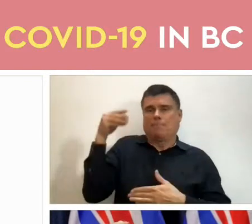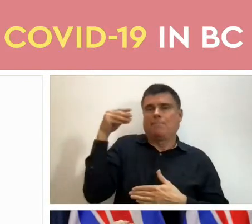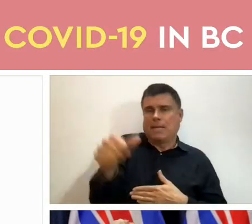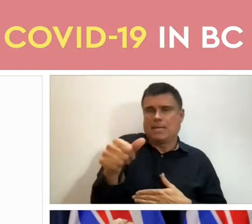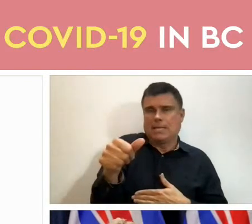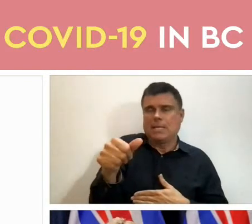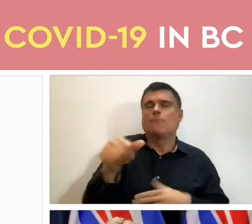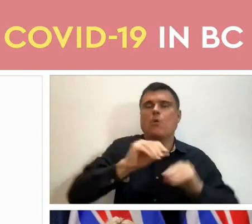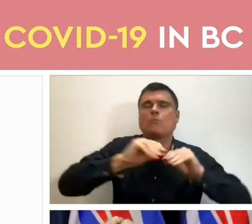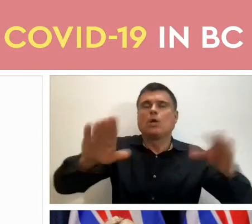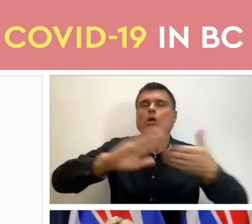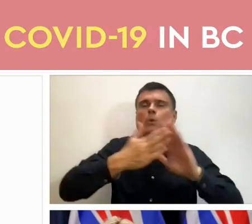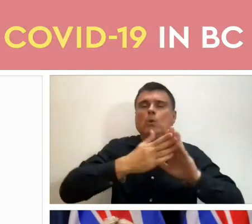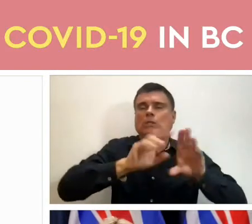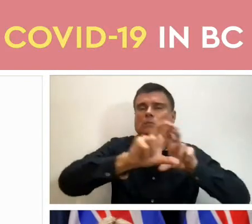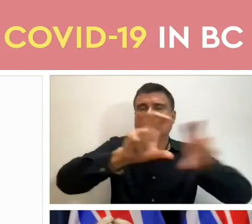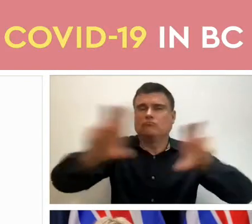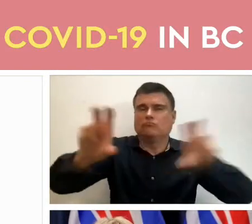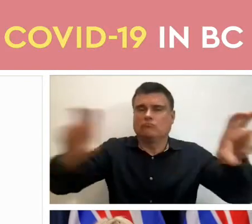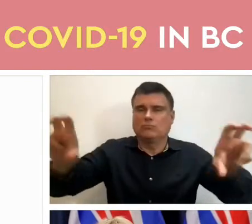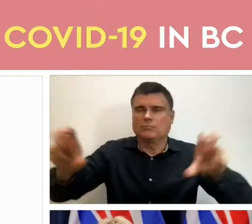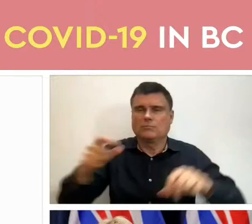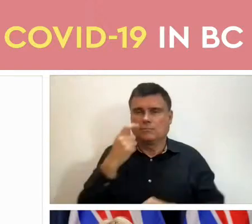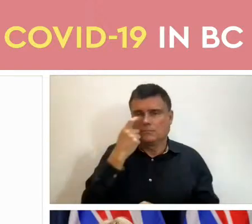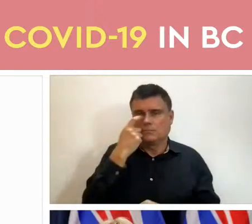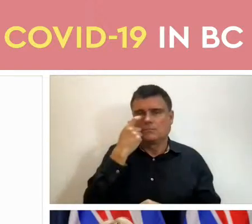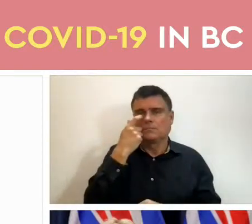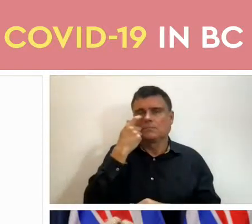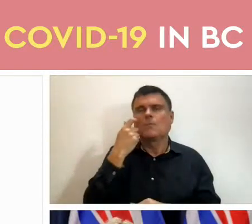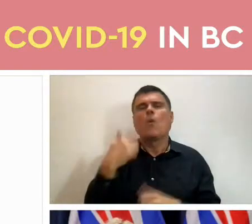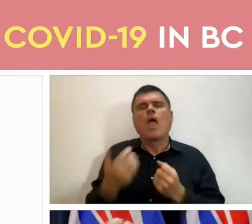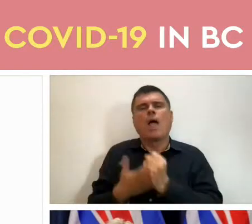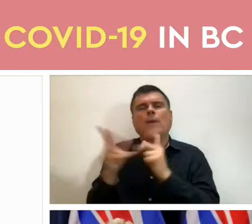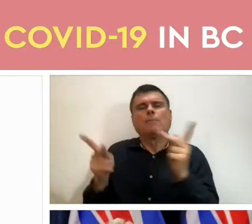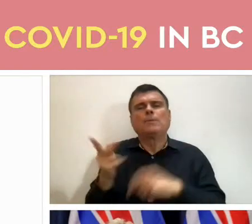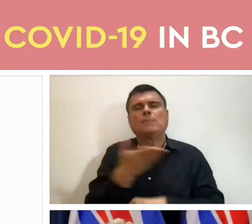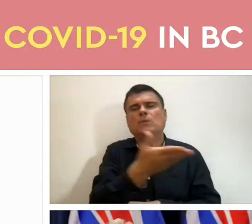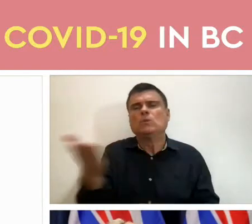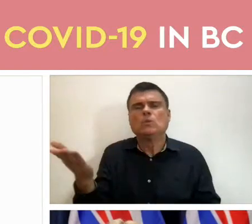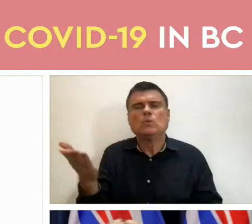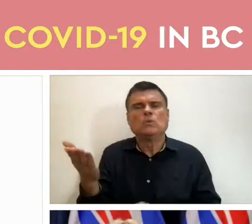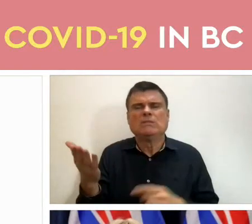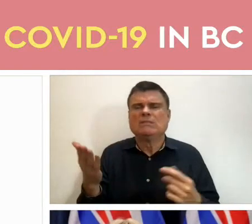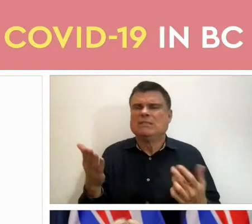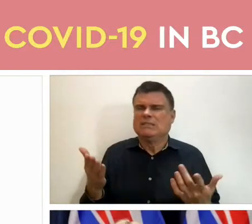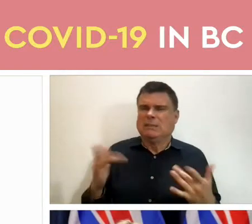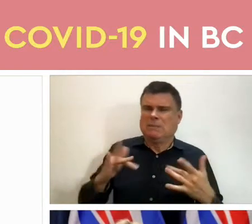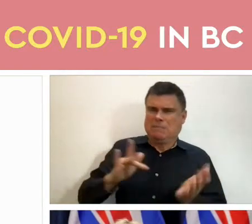protect people who are clinically extremely vulnerable in these communities.